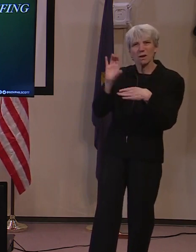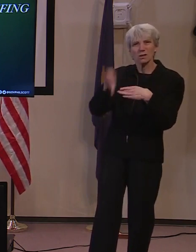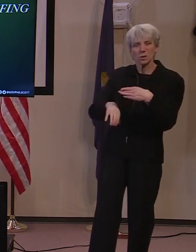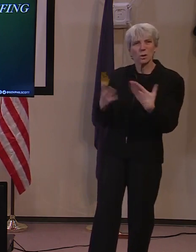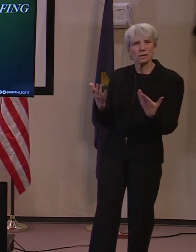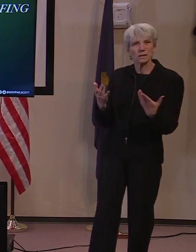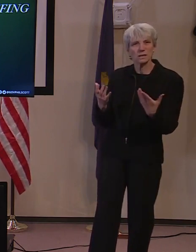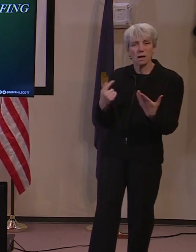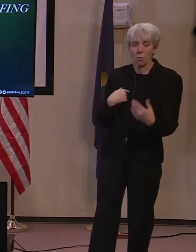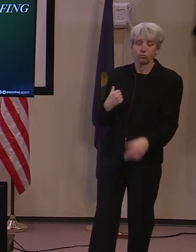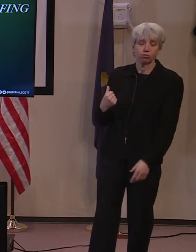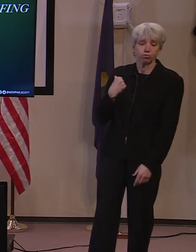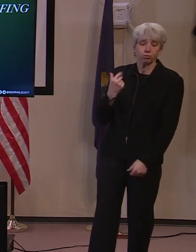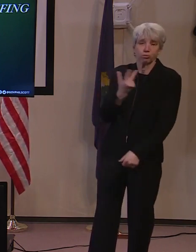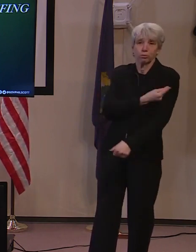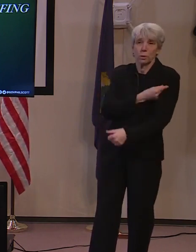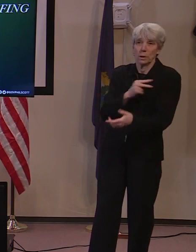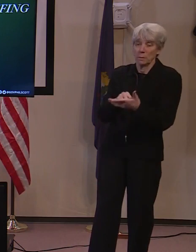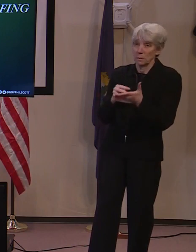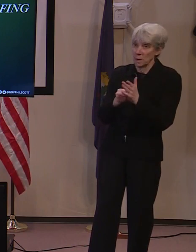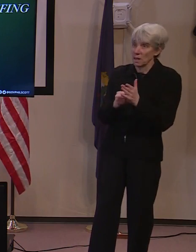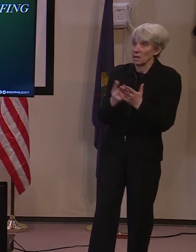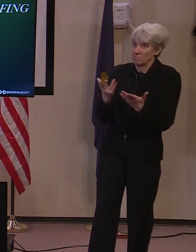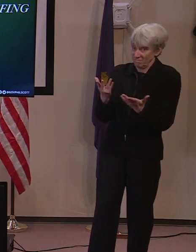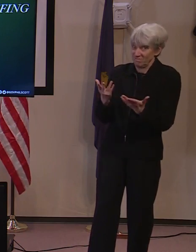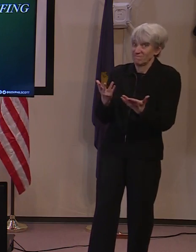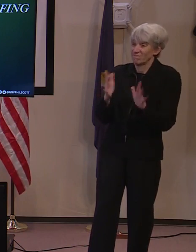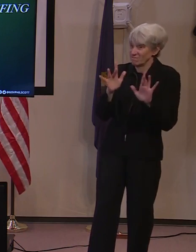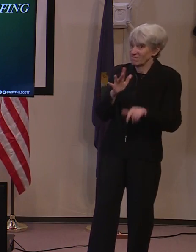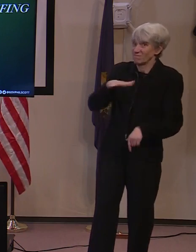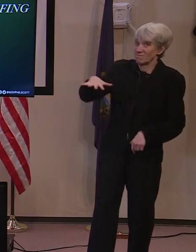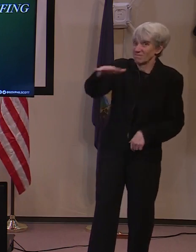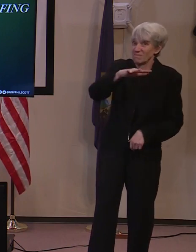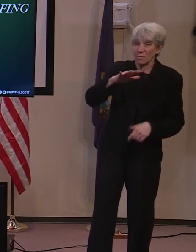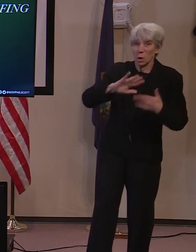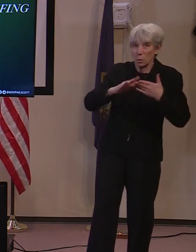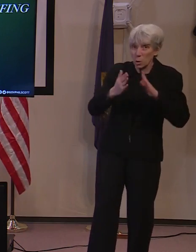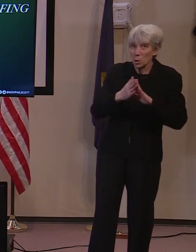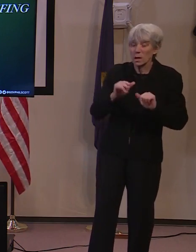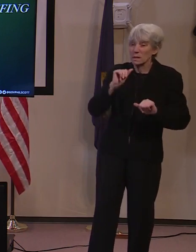results in higher hospitalizations and stress on the healthcare system at